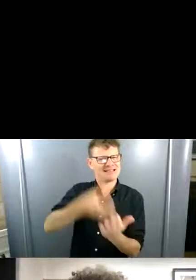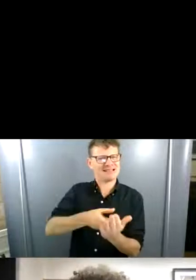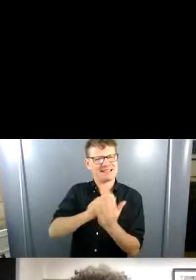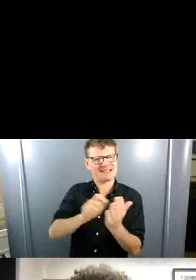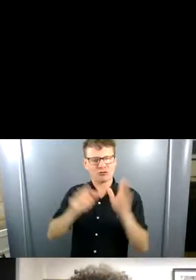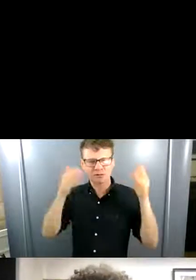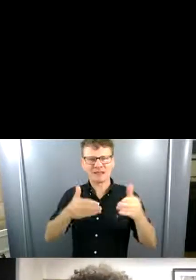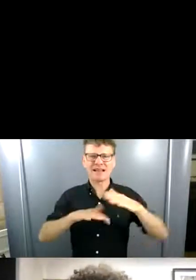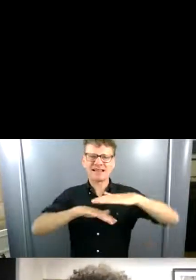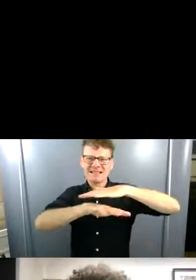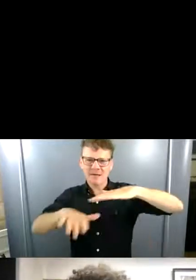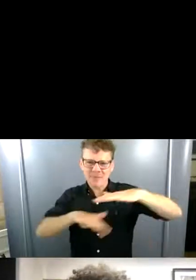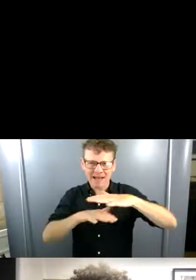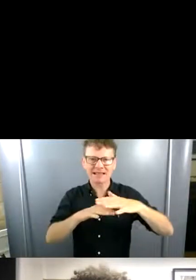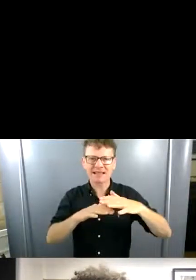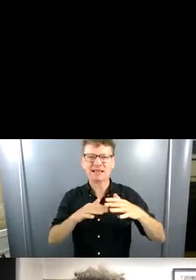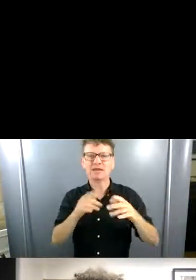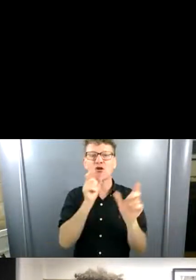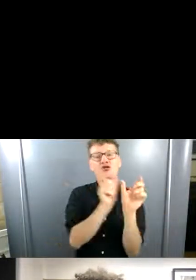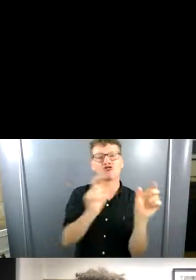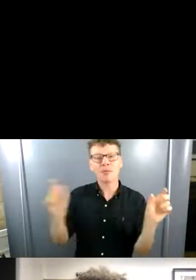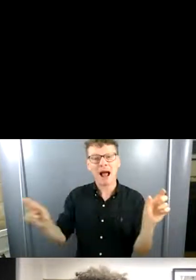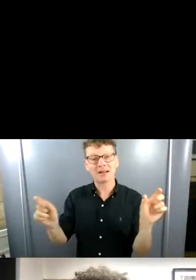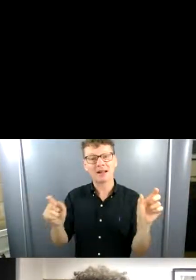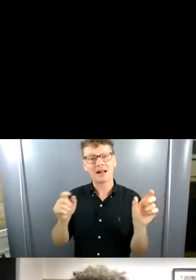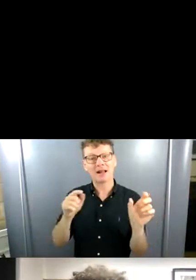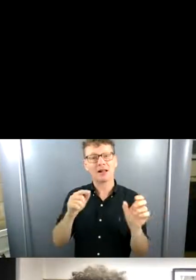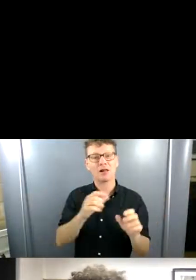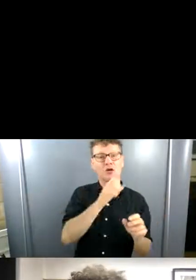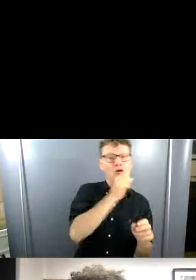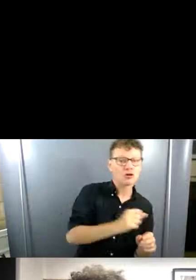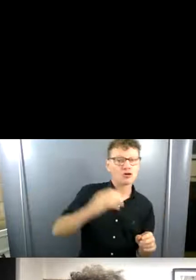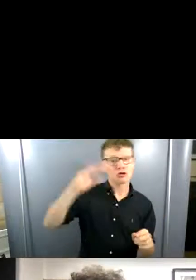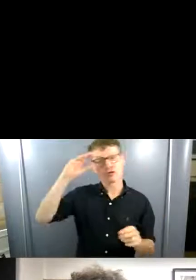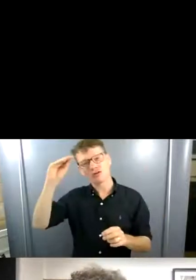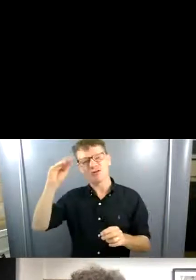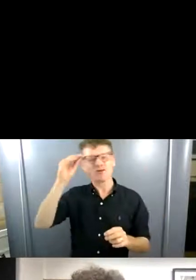of grammatical gender in Mawng and has continued to work closely with speakers of Mawng and their